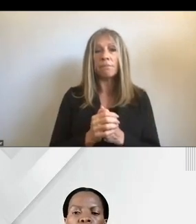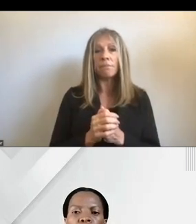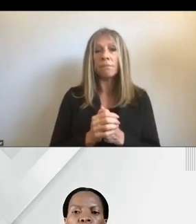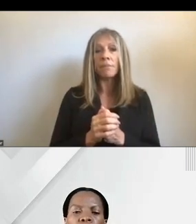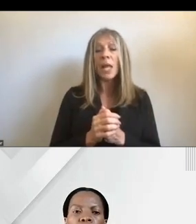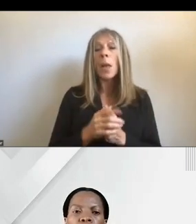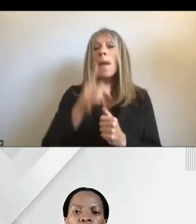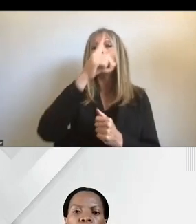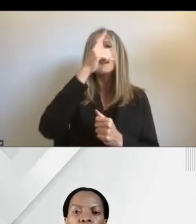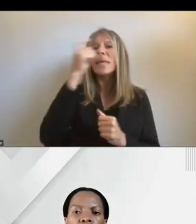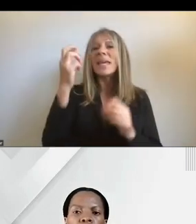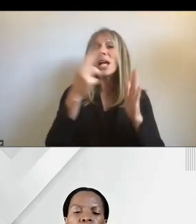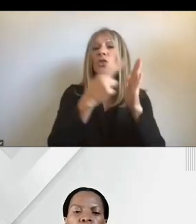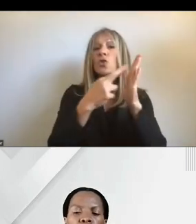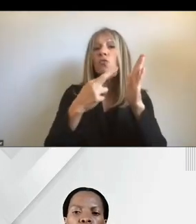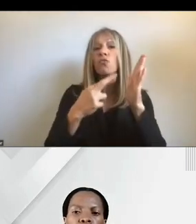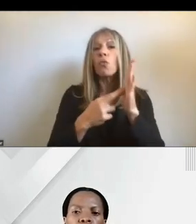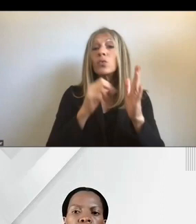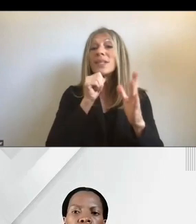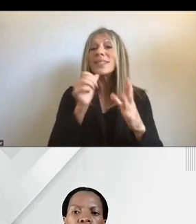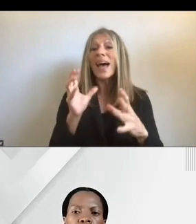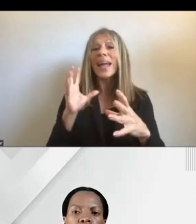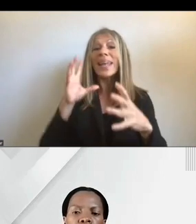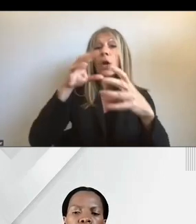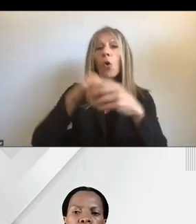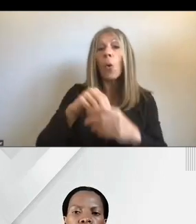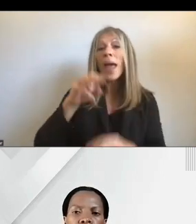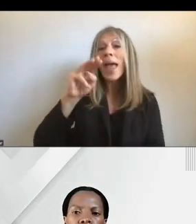Because the rule no longer incorporates the MUTCD